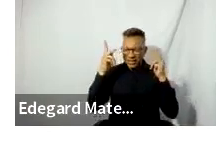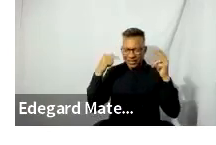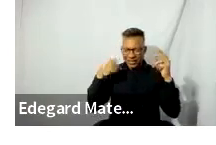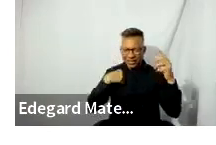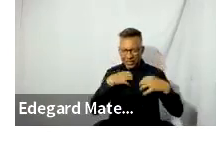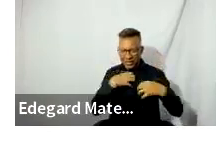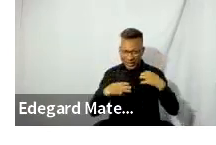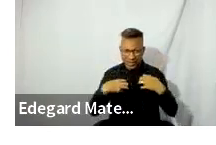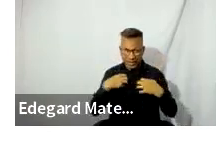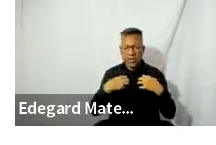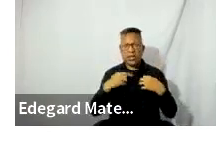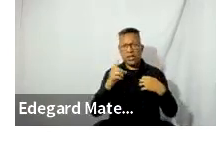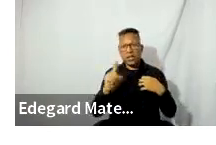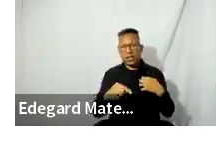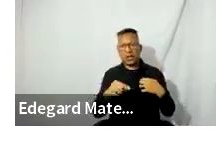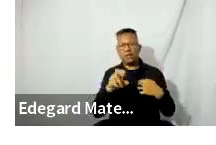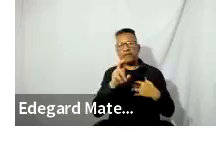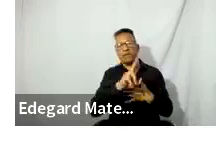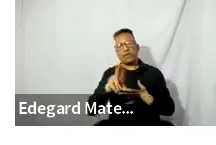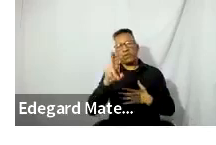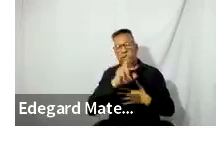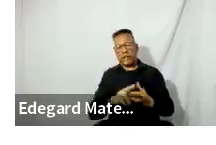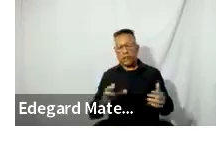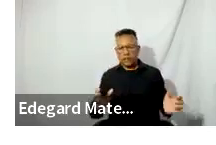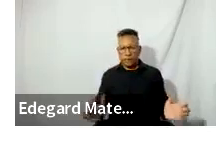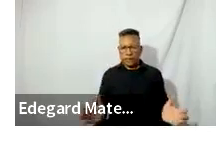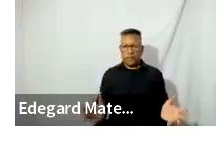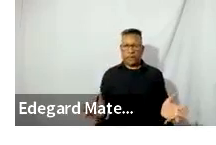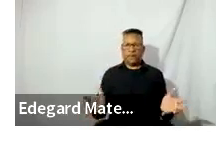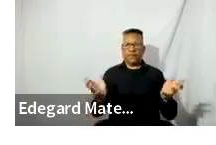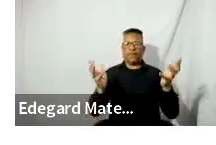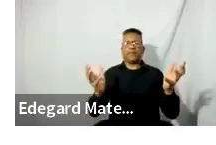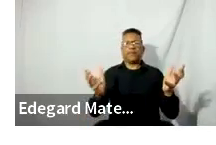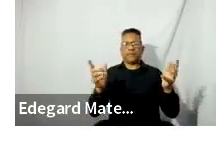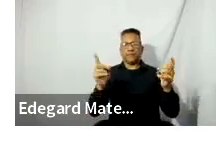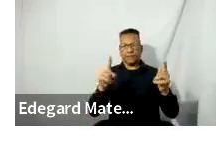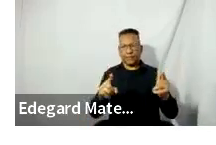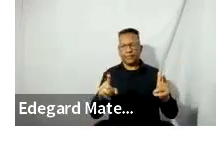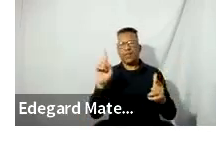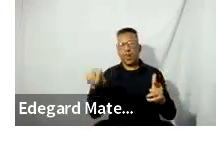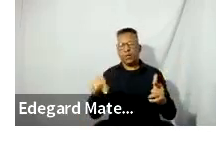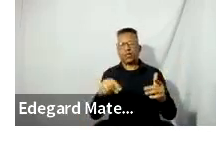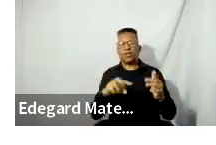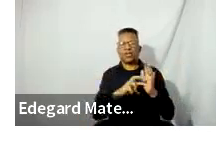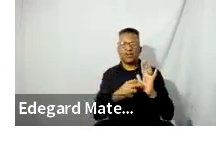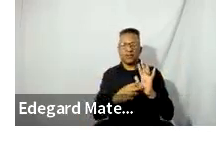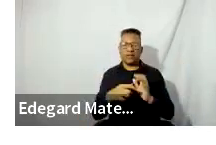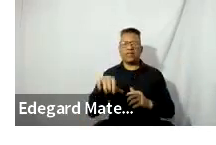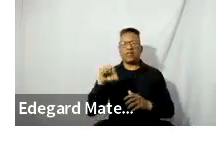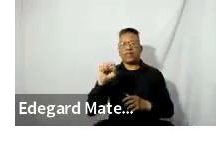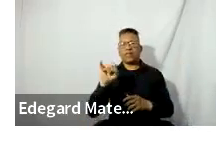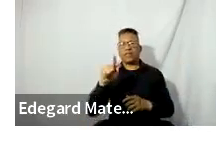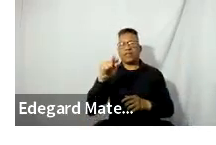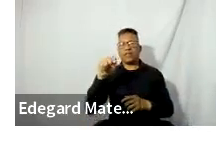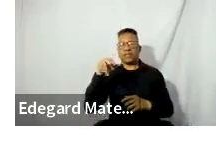fulfilled fulfill the function of fulfill the function of auto stimulus We call these We call these things signs We call these things signs every